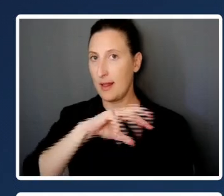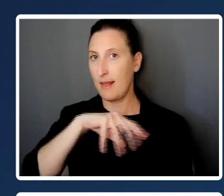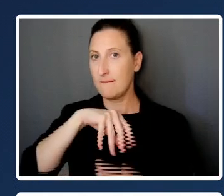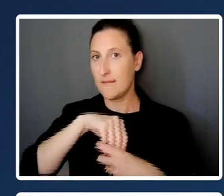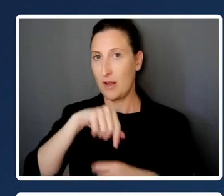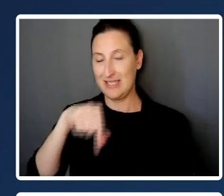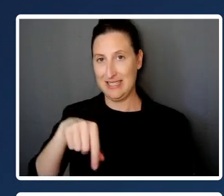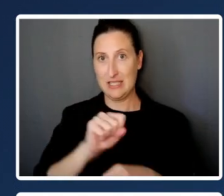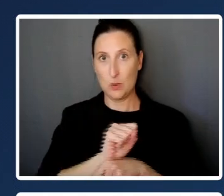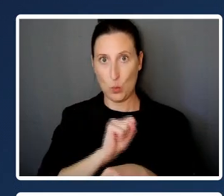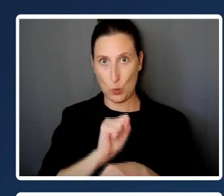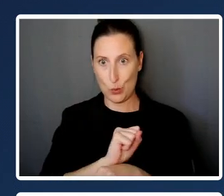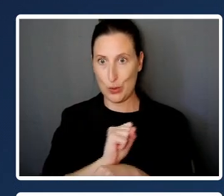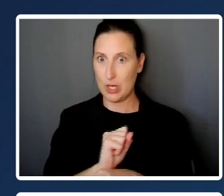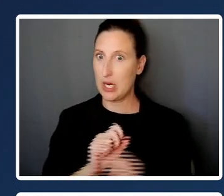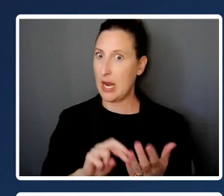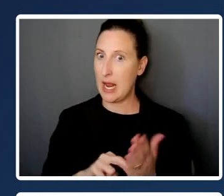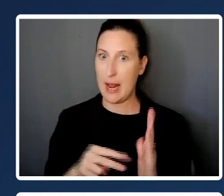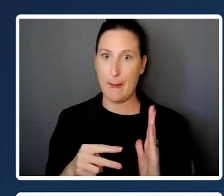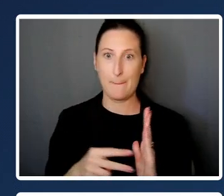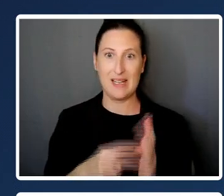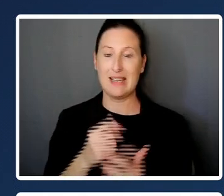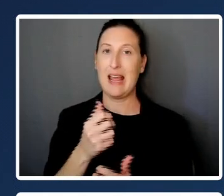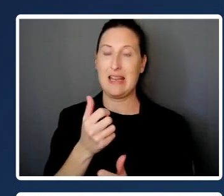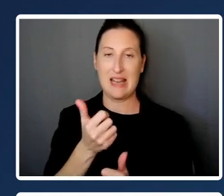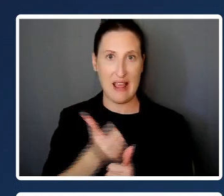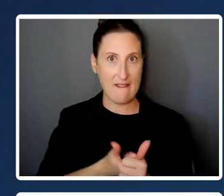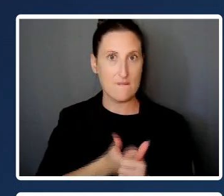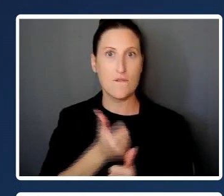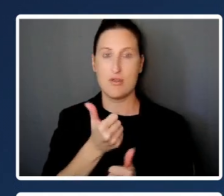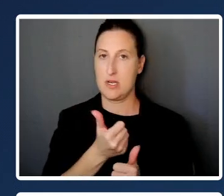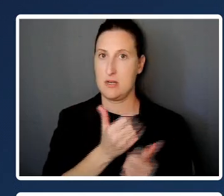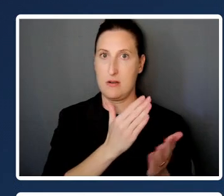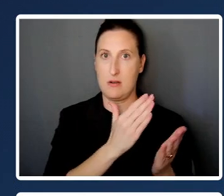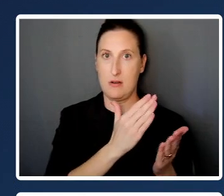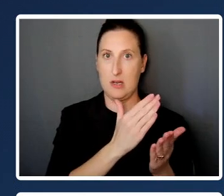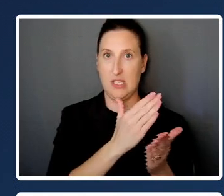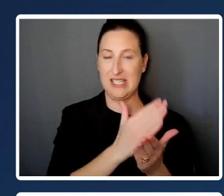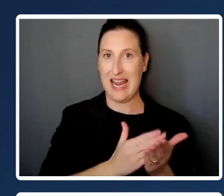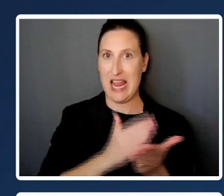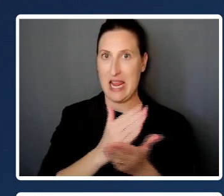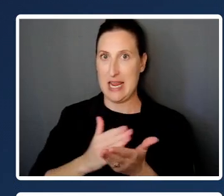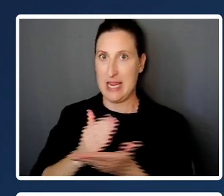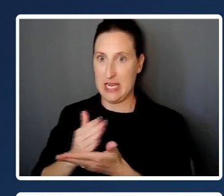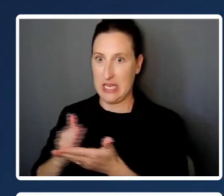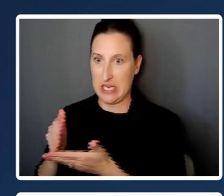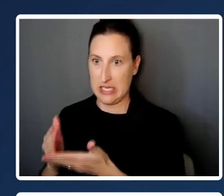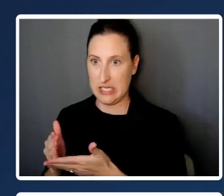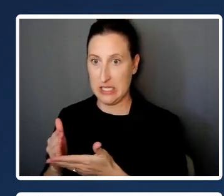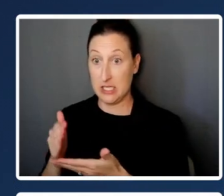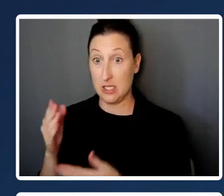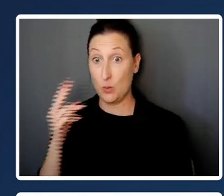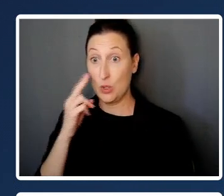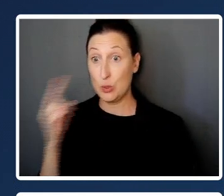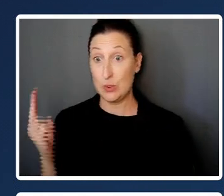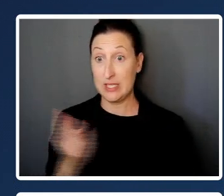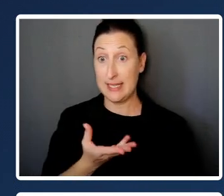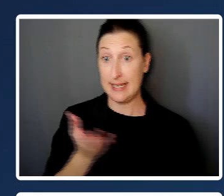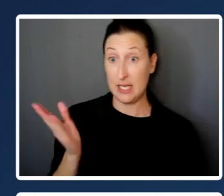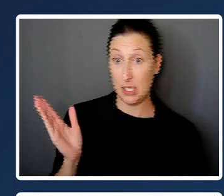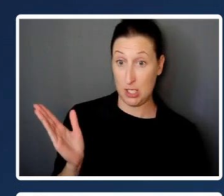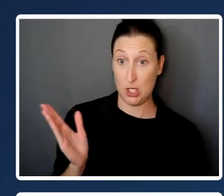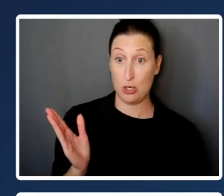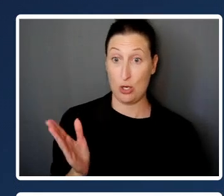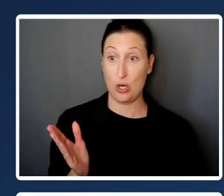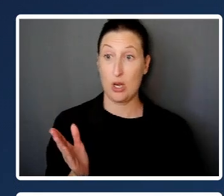at every stage, what you see here is -- you know, I want to mention actually where the